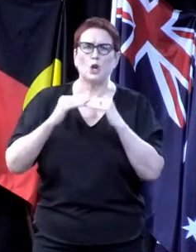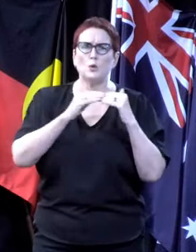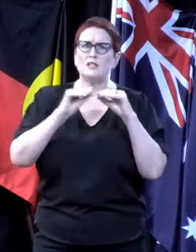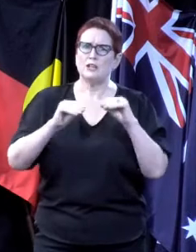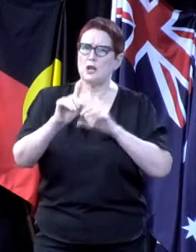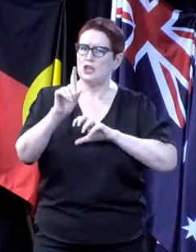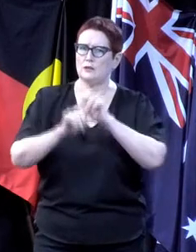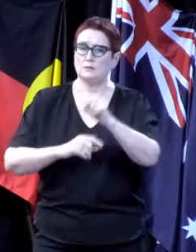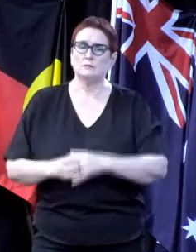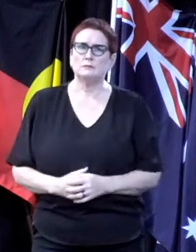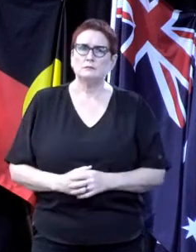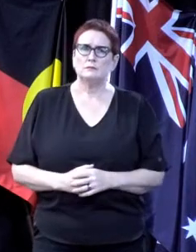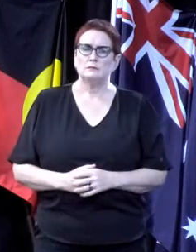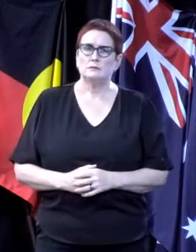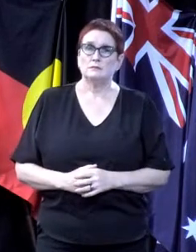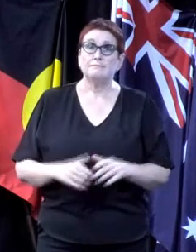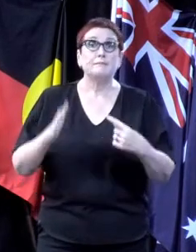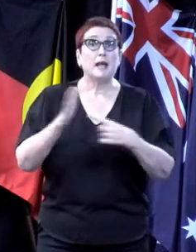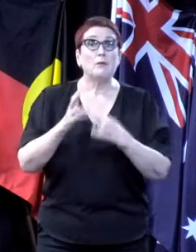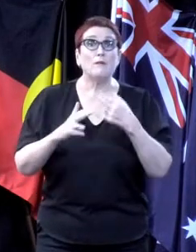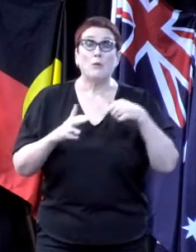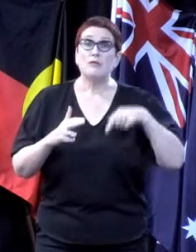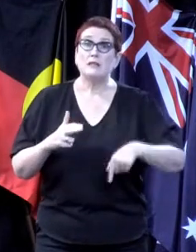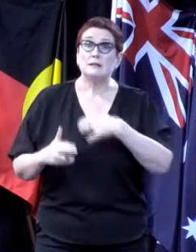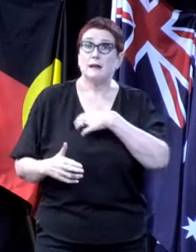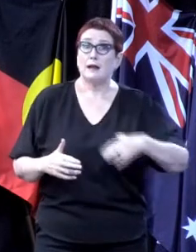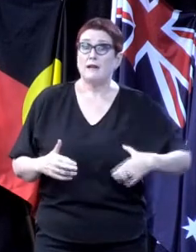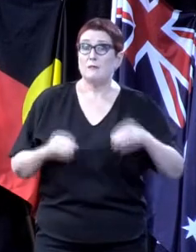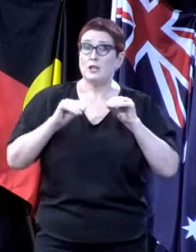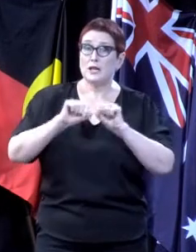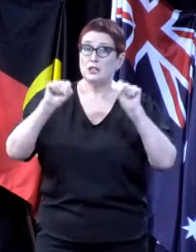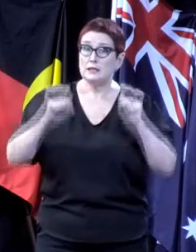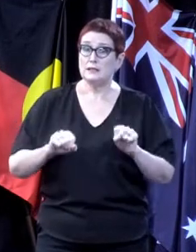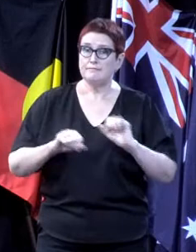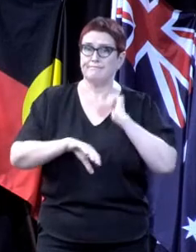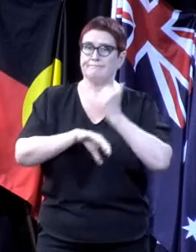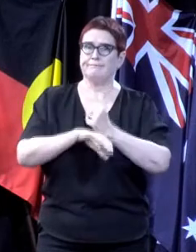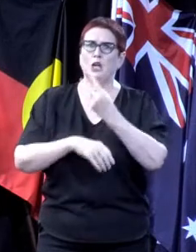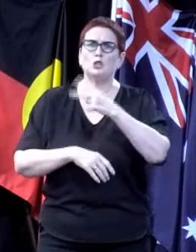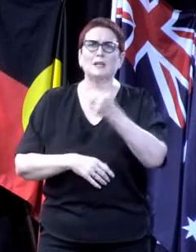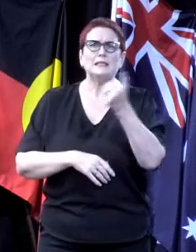Significant milestone for the state education system was the 2016 commissioning of the independent review